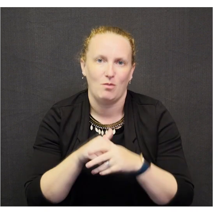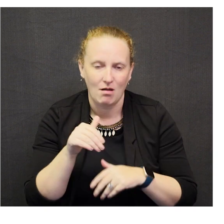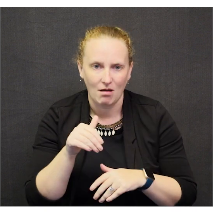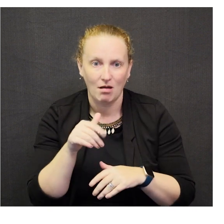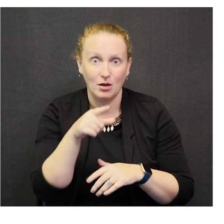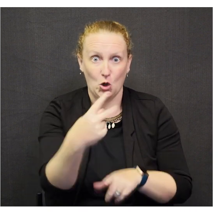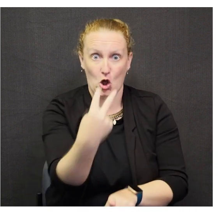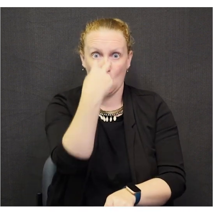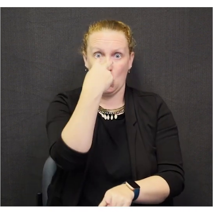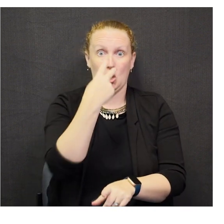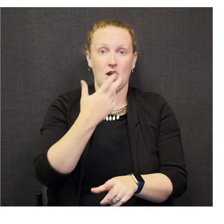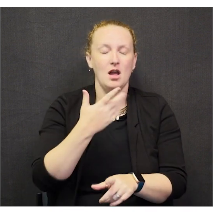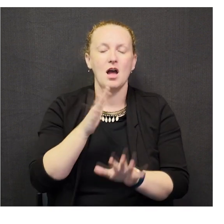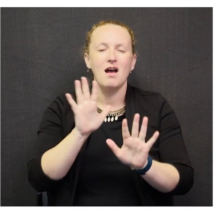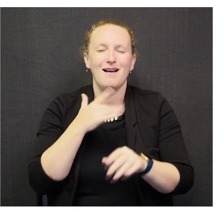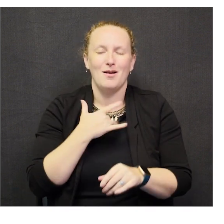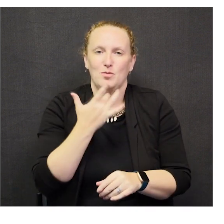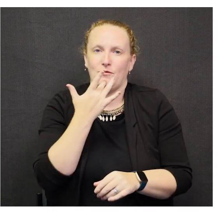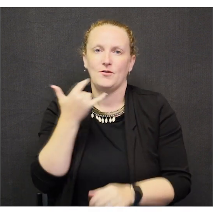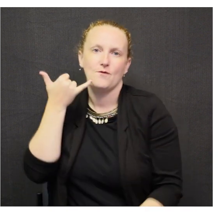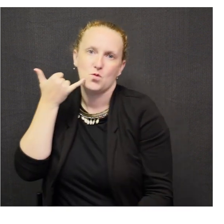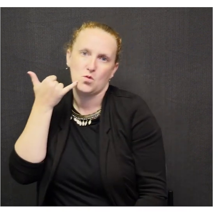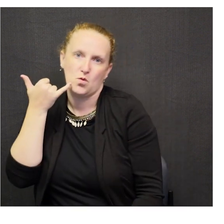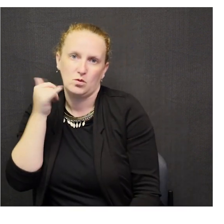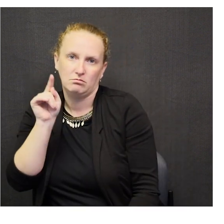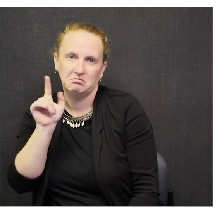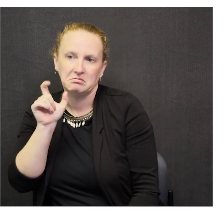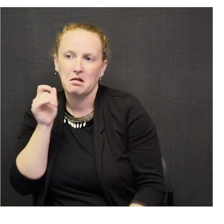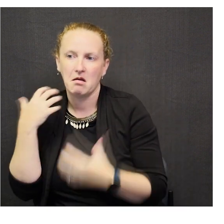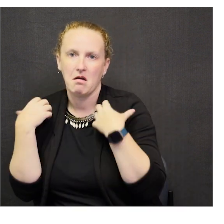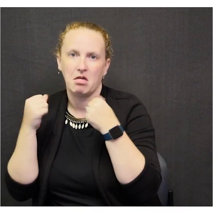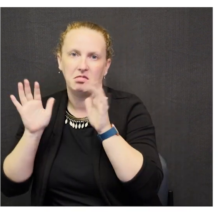I'd rather do phone others. They're saying, You know, I'm okay. Just book me into your